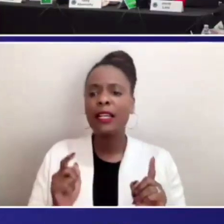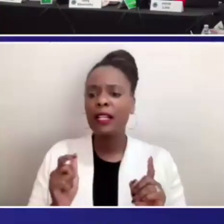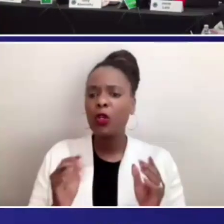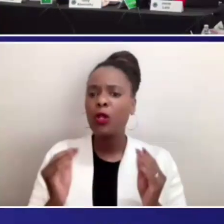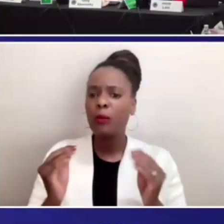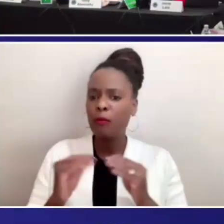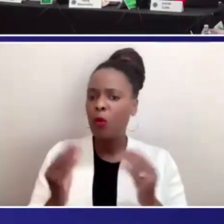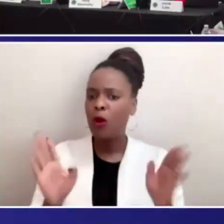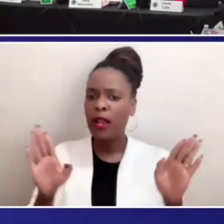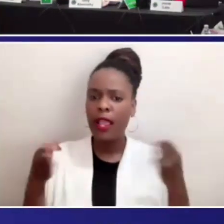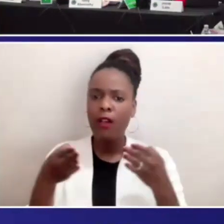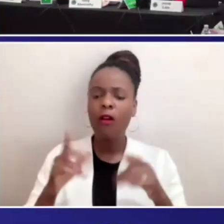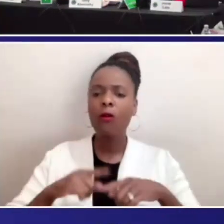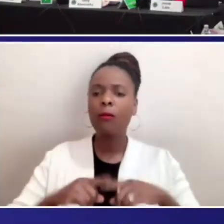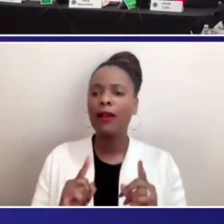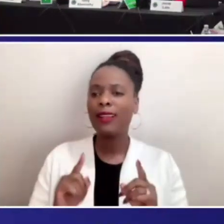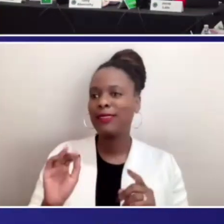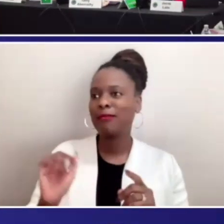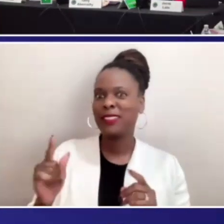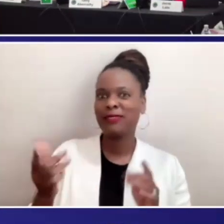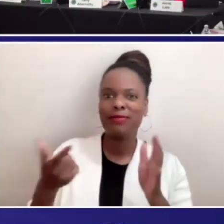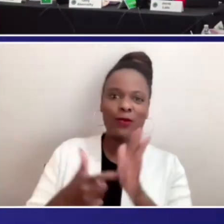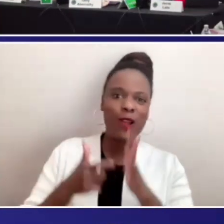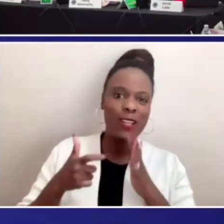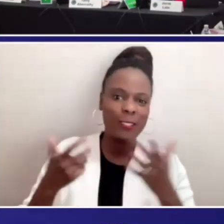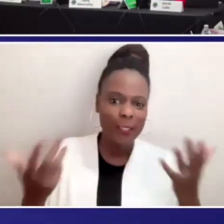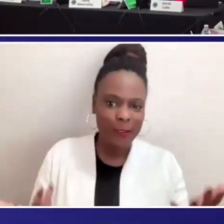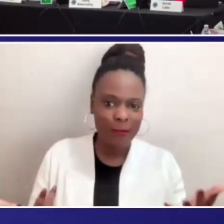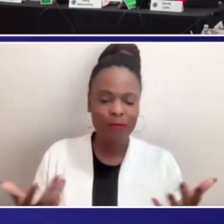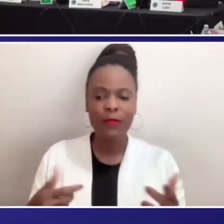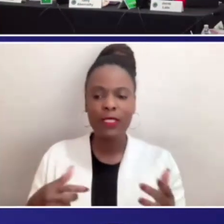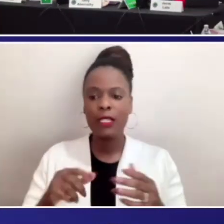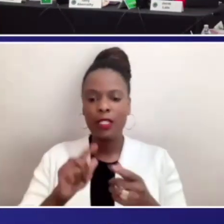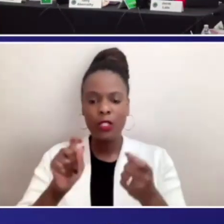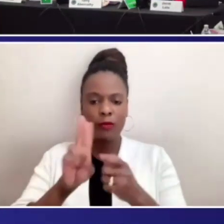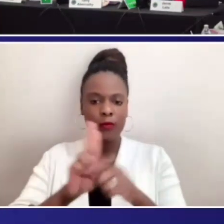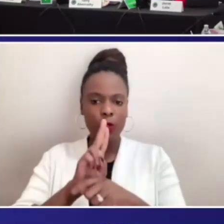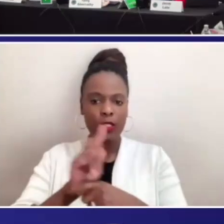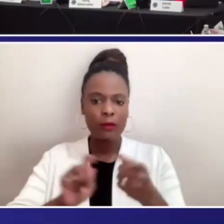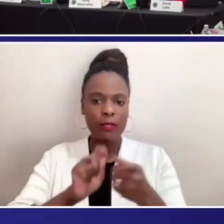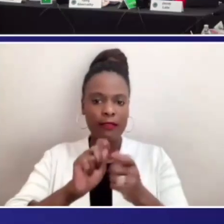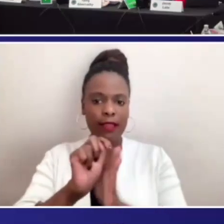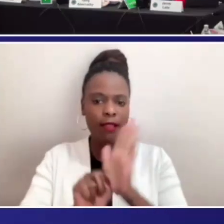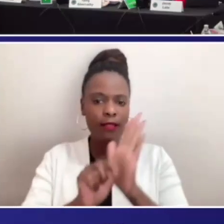But because of what the bill asked us to do at this fixed period of time, what was the definition at enactment of